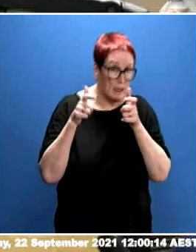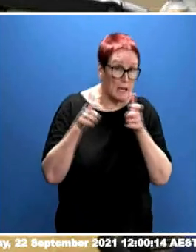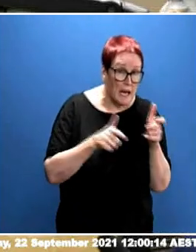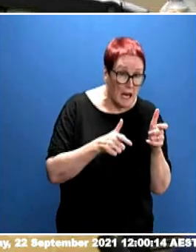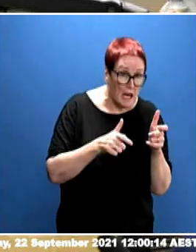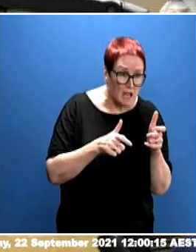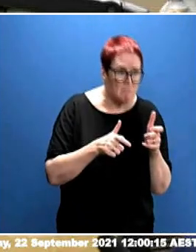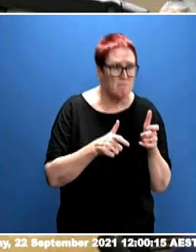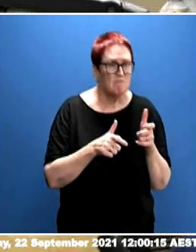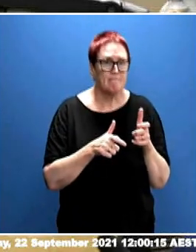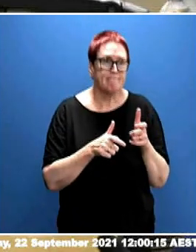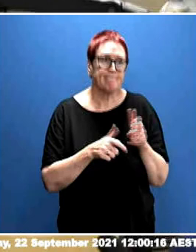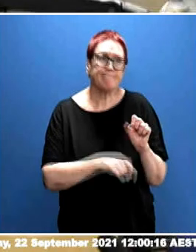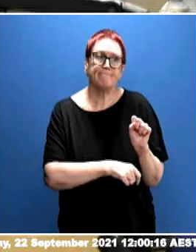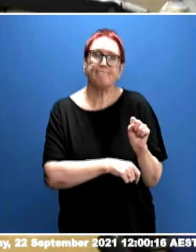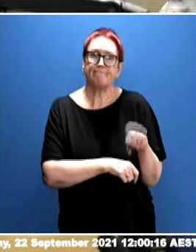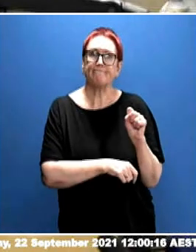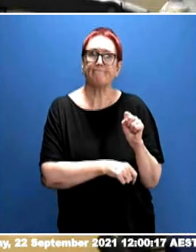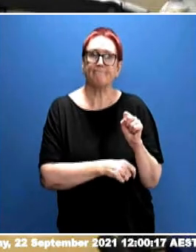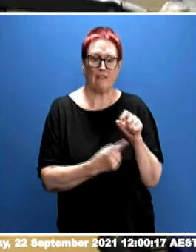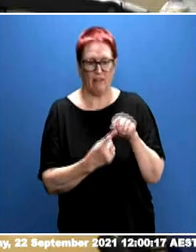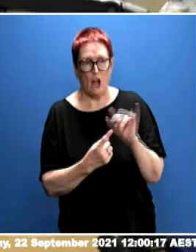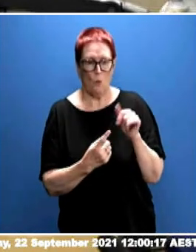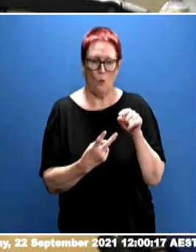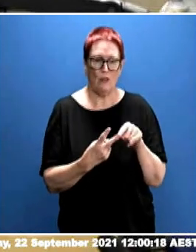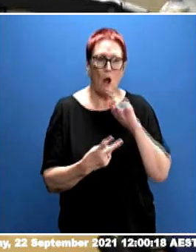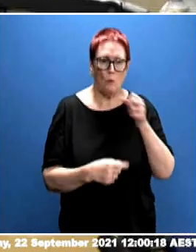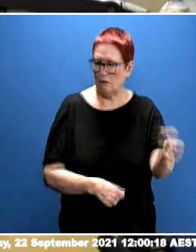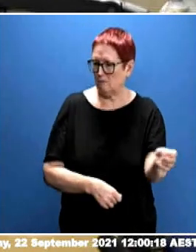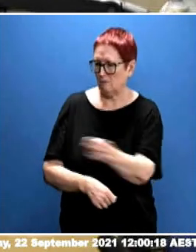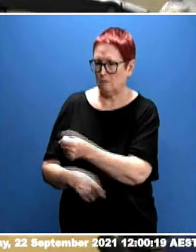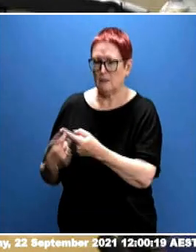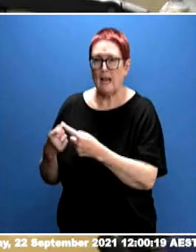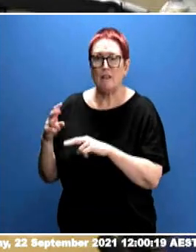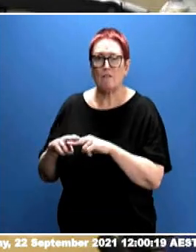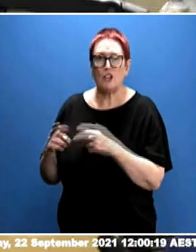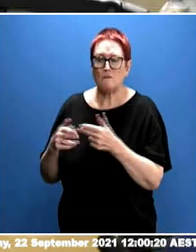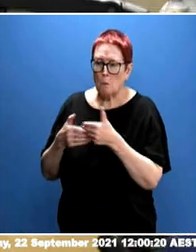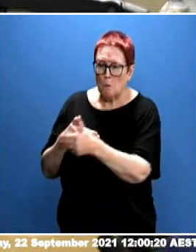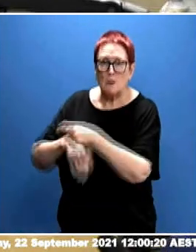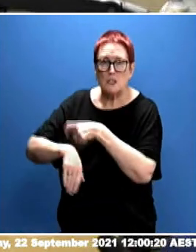who satisfies the criteria will be placed in the centre for a particular time period.